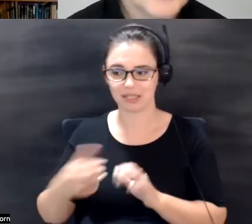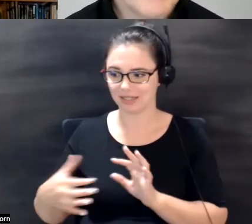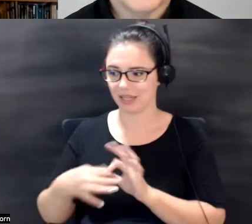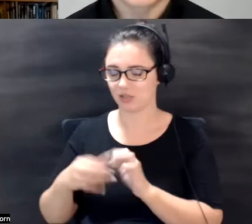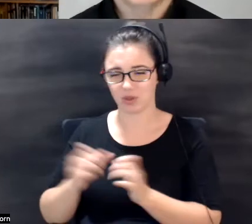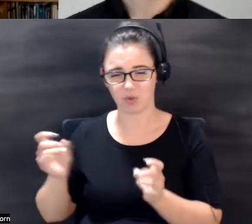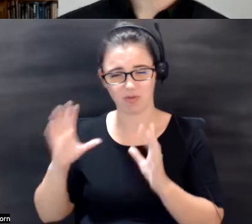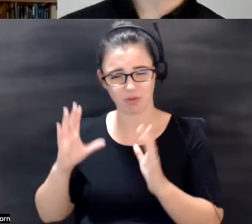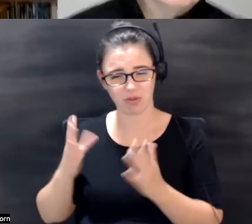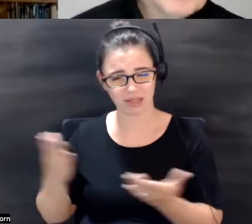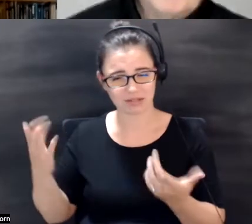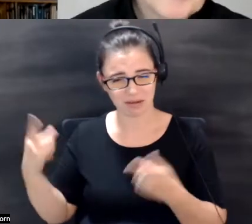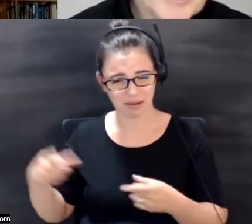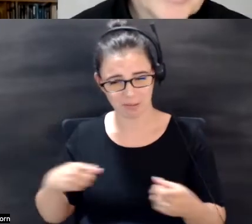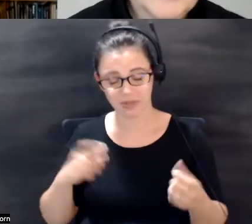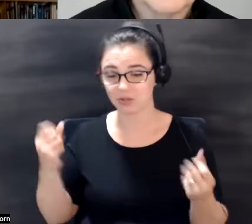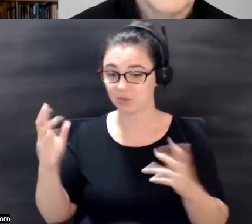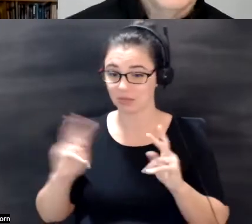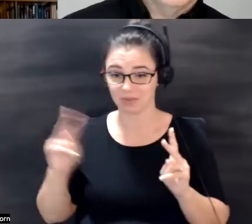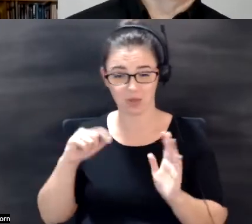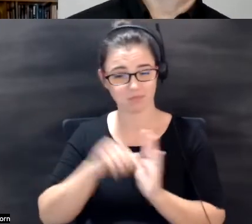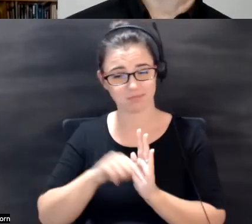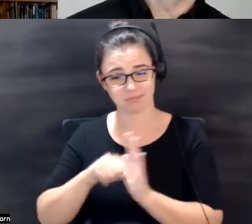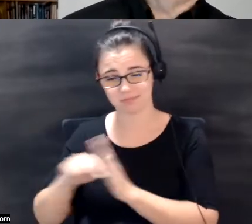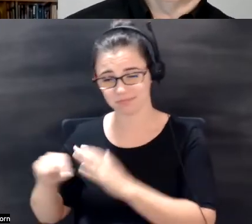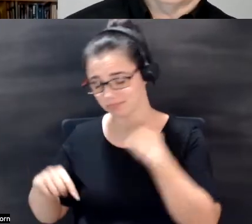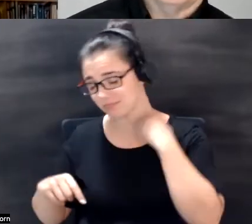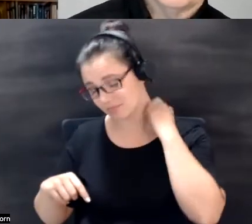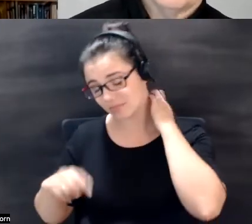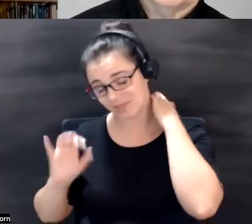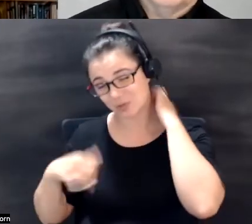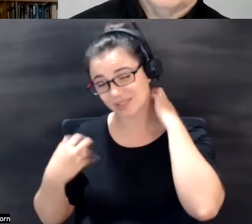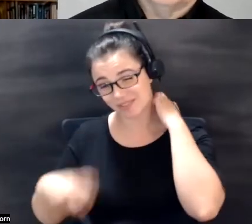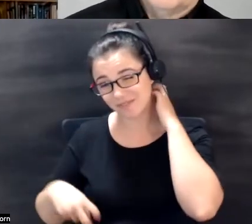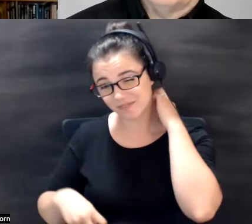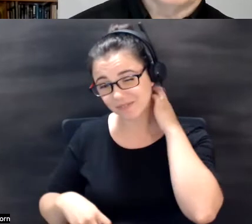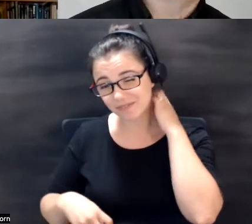that happen, and so many people being killed, uh, that was hard. So, did you have a hard